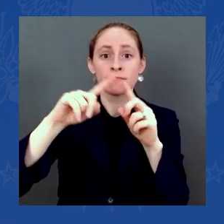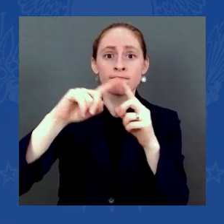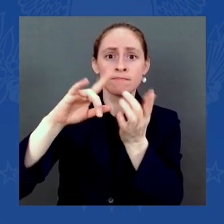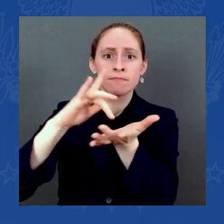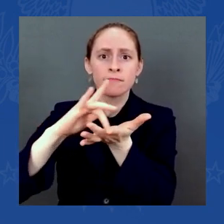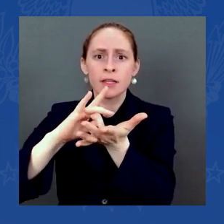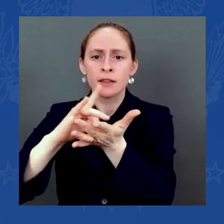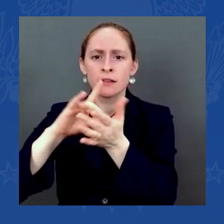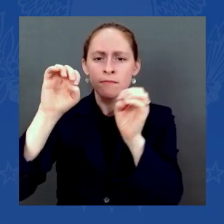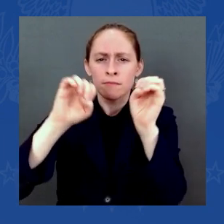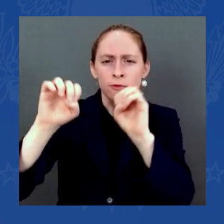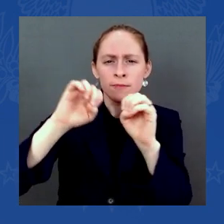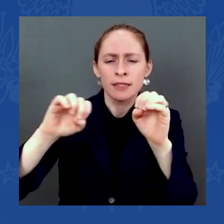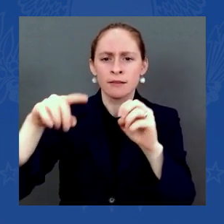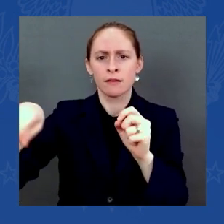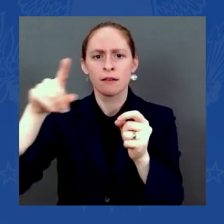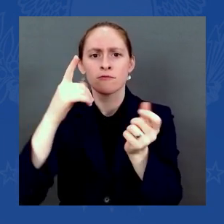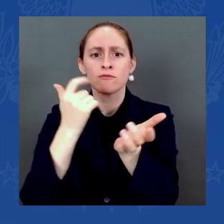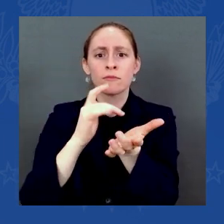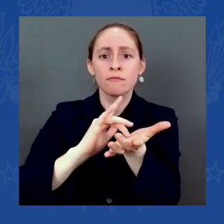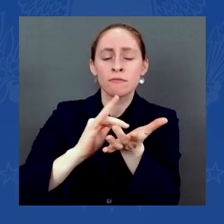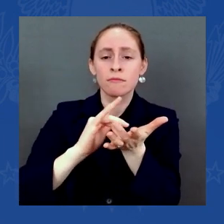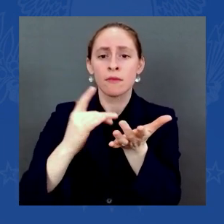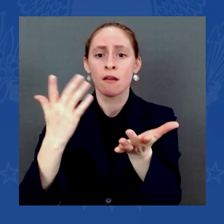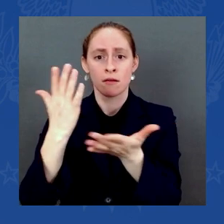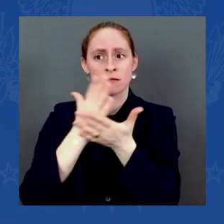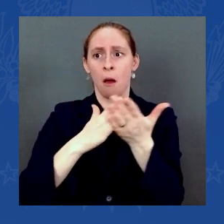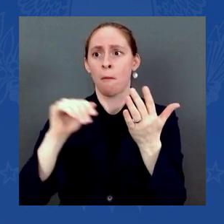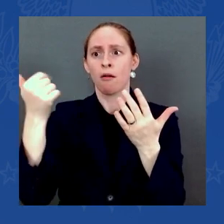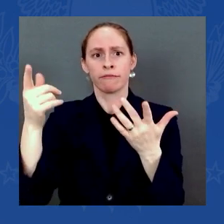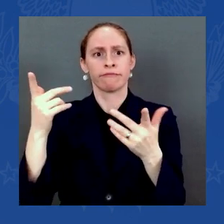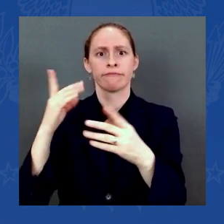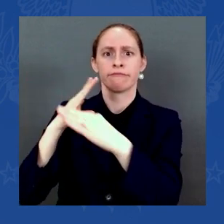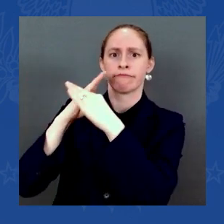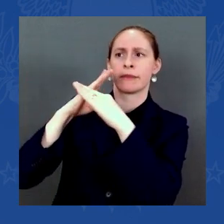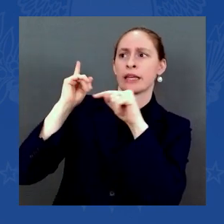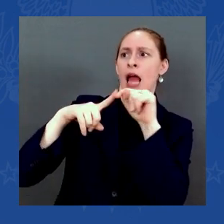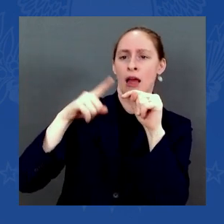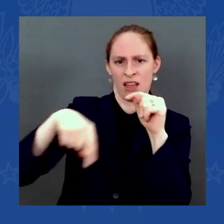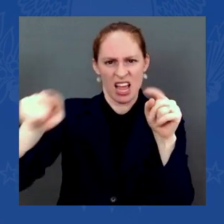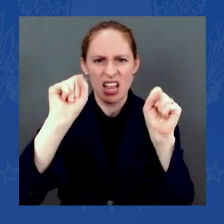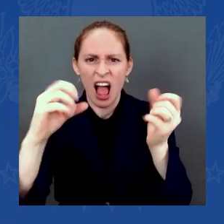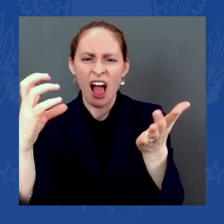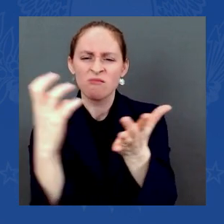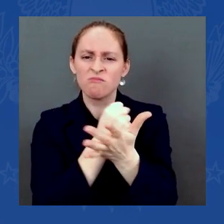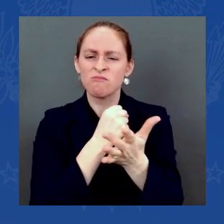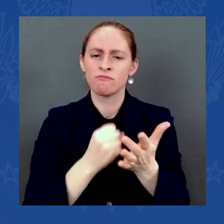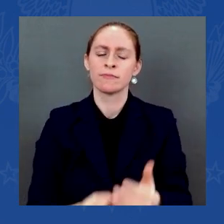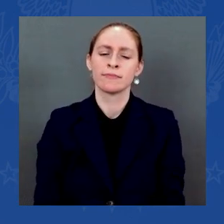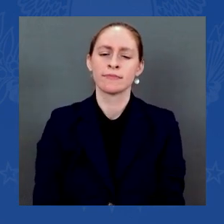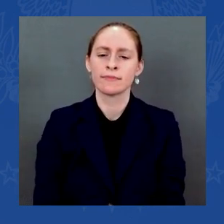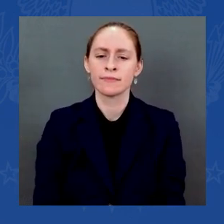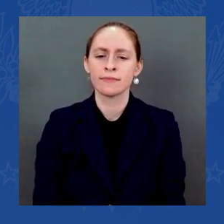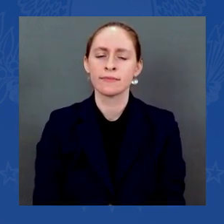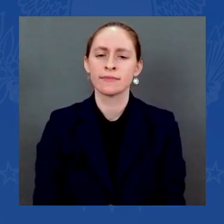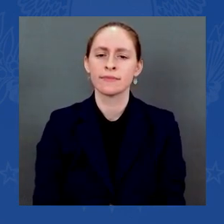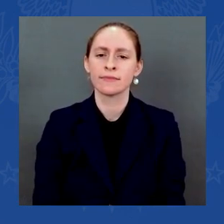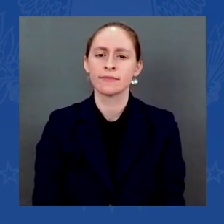to treatments that could possible work for them. Second, it establishes a first-of-its-kind public-private partnership